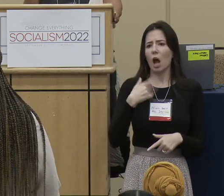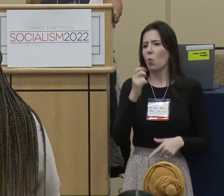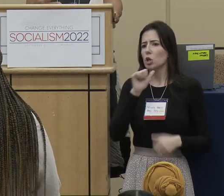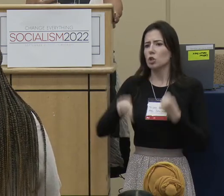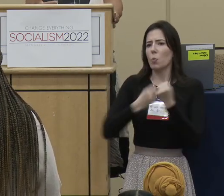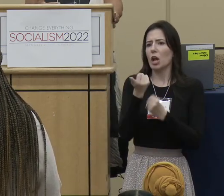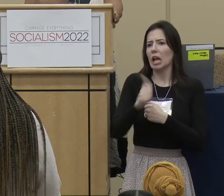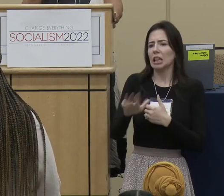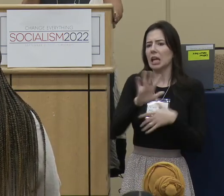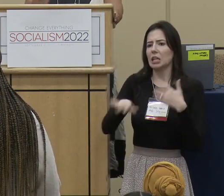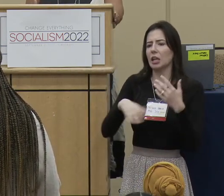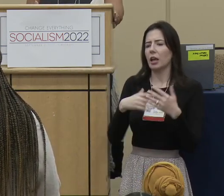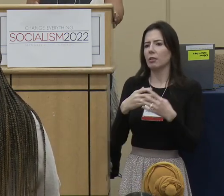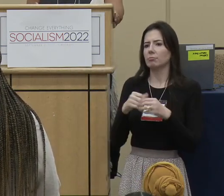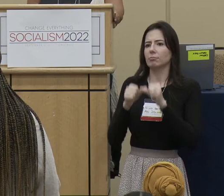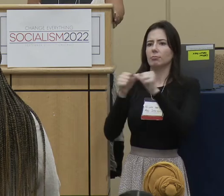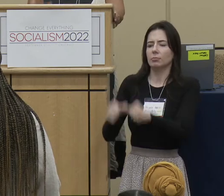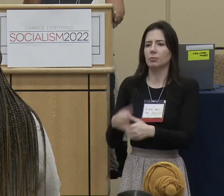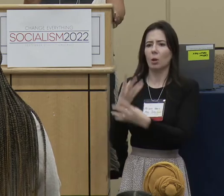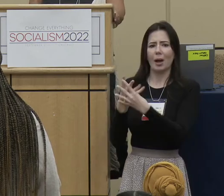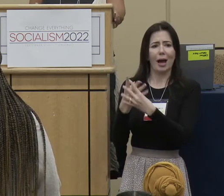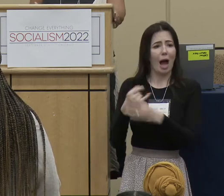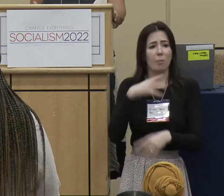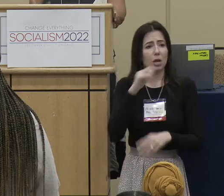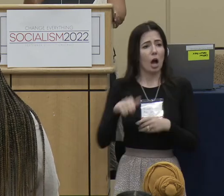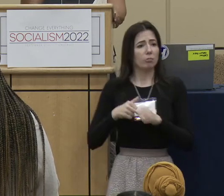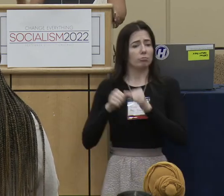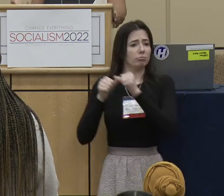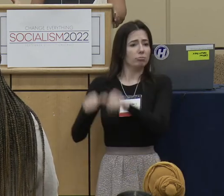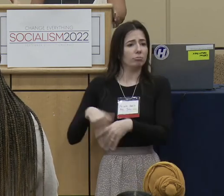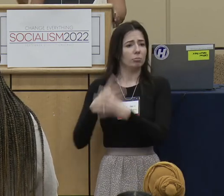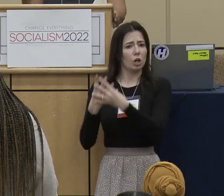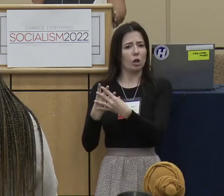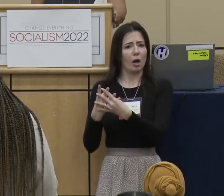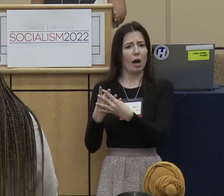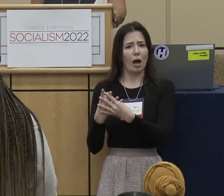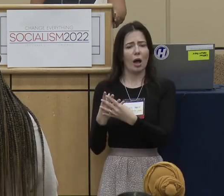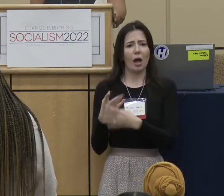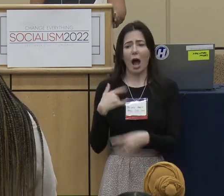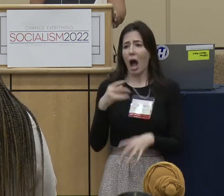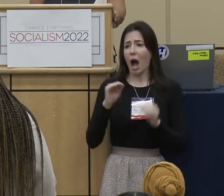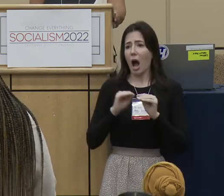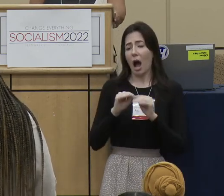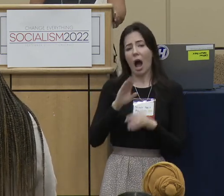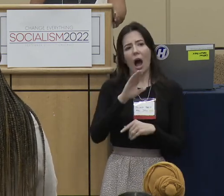stood up, said she was an abolitionist and wouldn't support anything that furthered prisons. He said, I'm not the